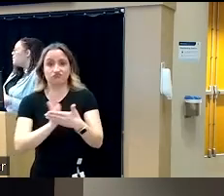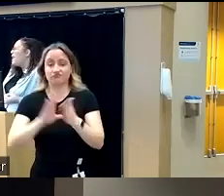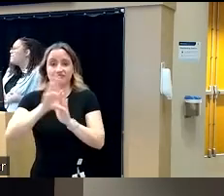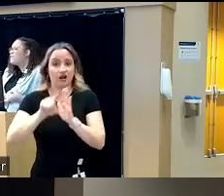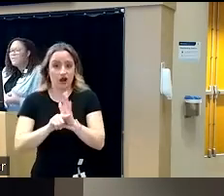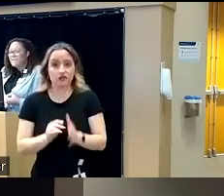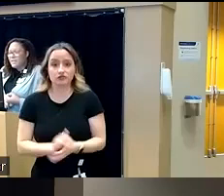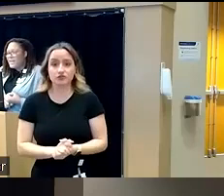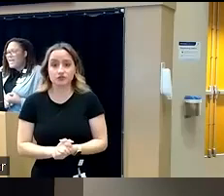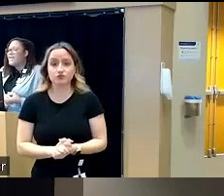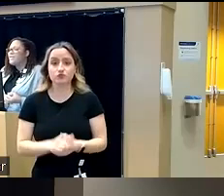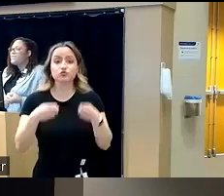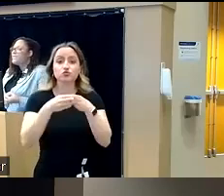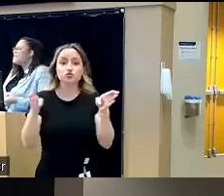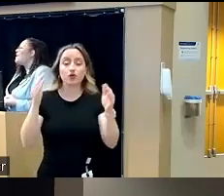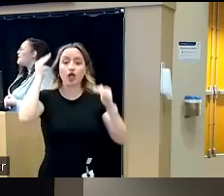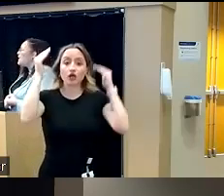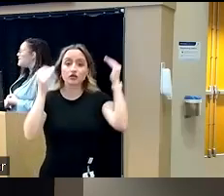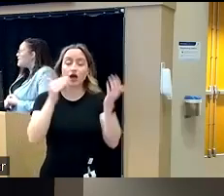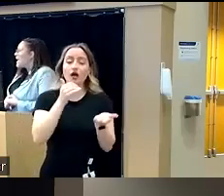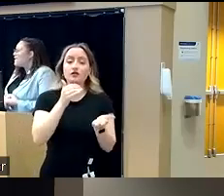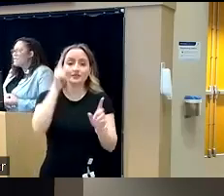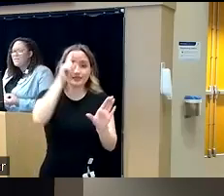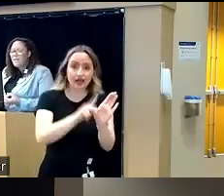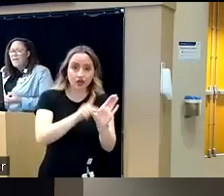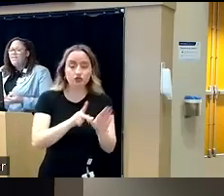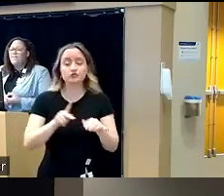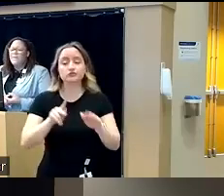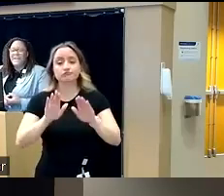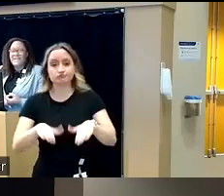we have General adult psychiatrists child adolescent psychiatrist a family medicine